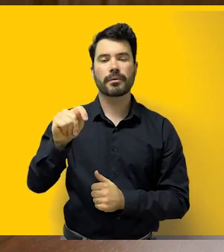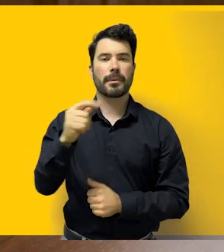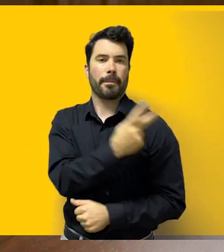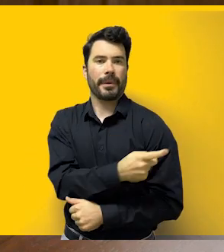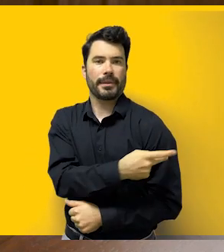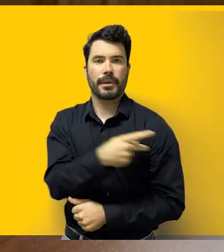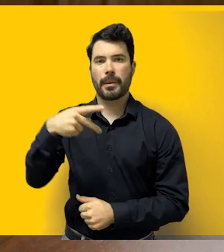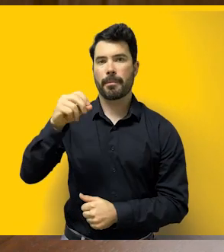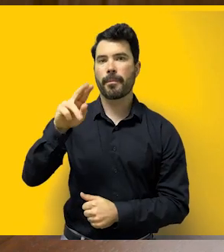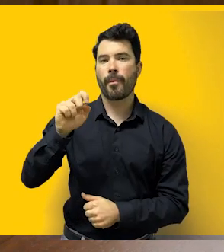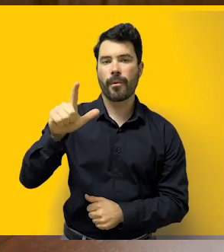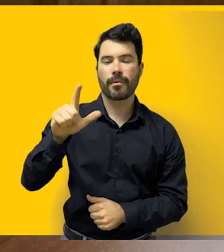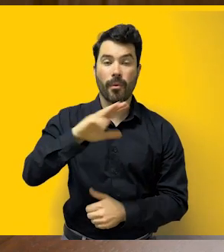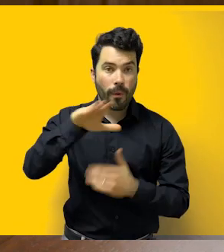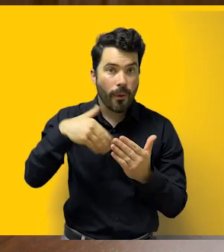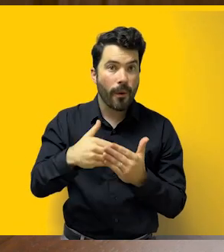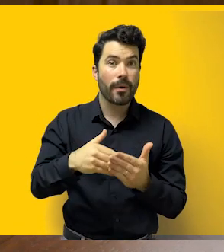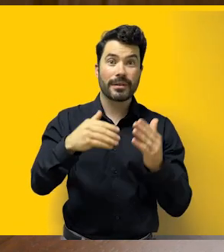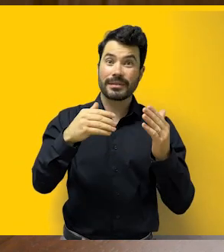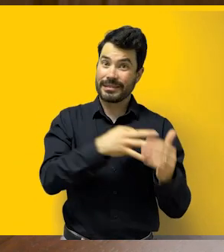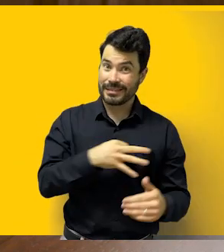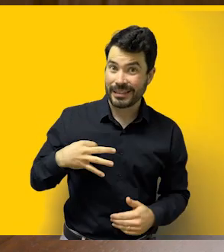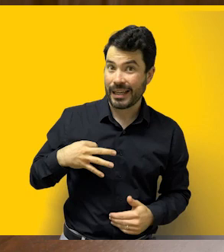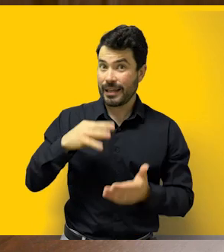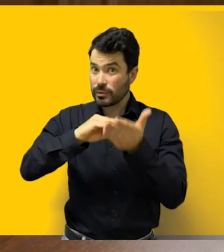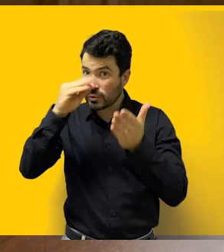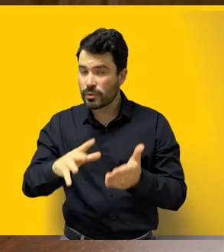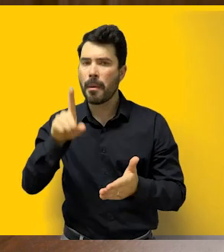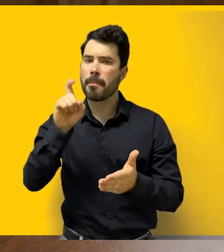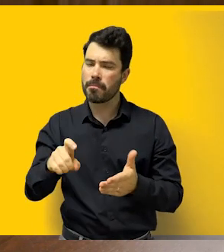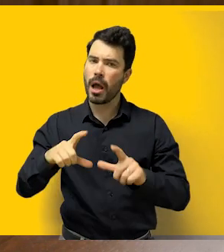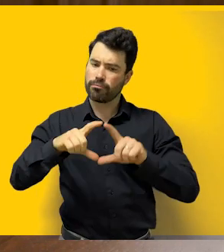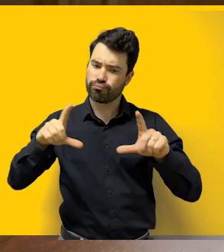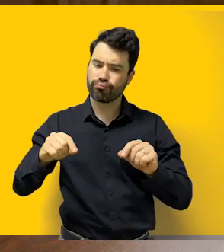Every staff member and learner needs to show proof of receiving the vaccine